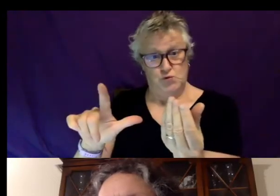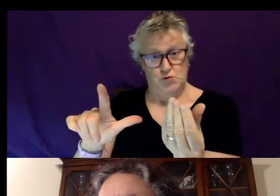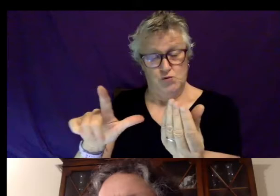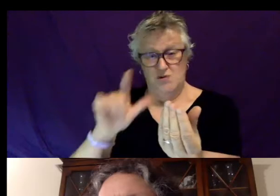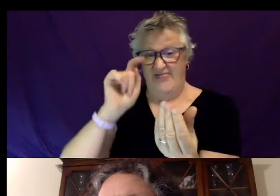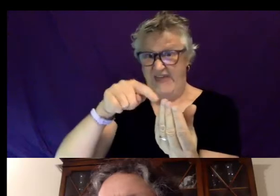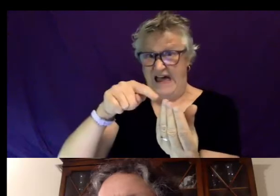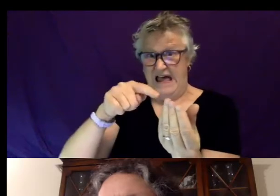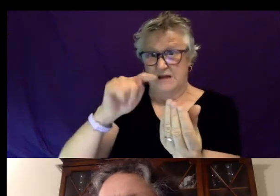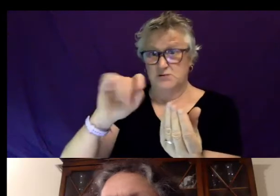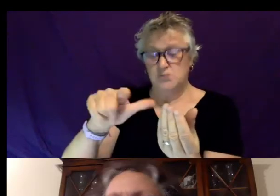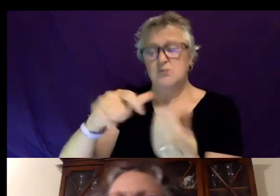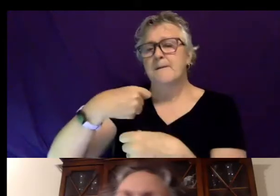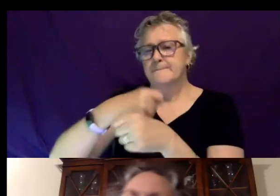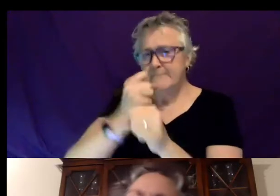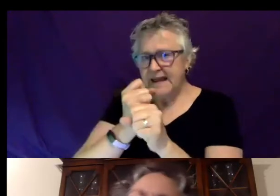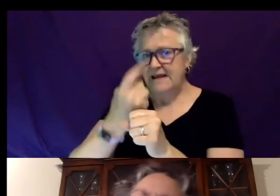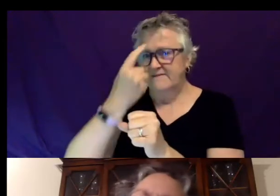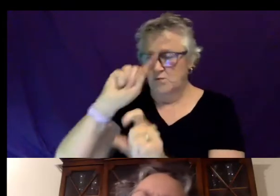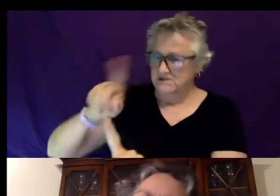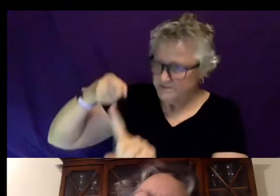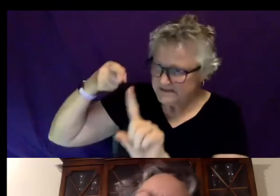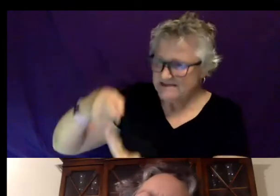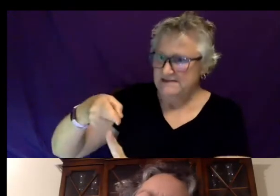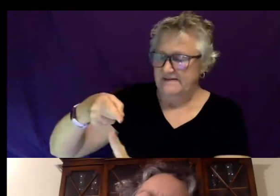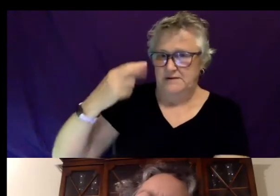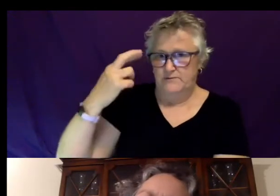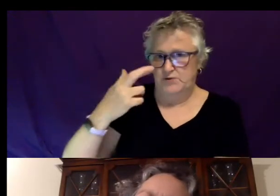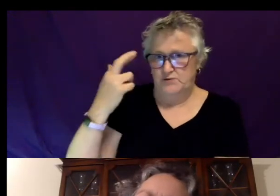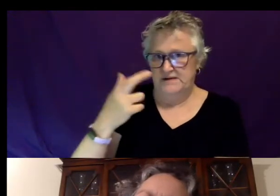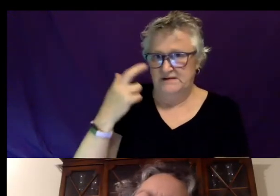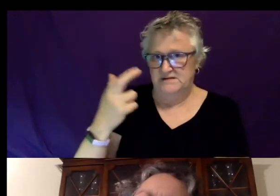had no more use in life, and toss them. Those those are the things I treasure!